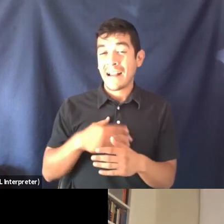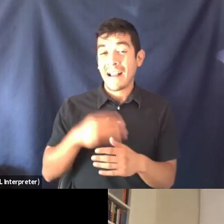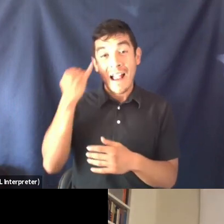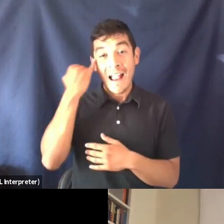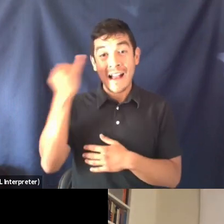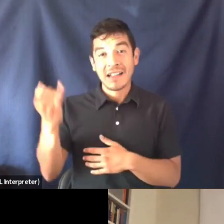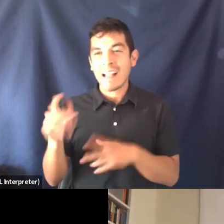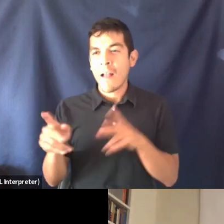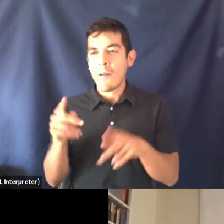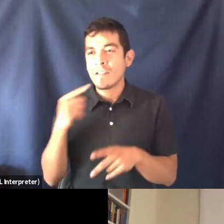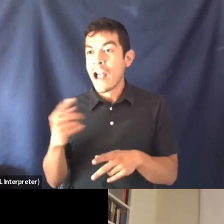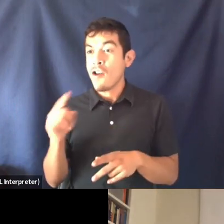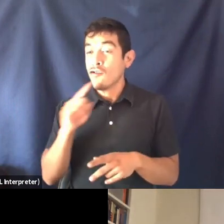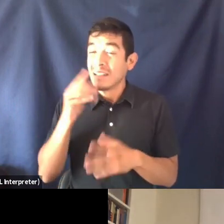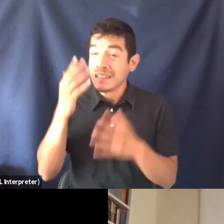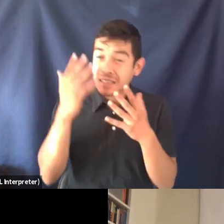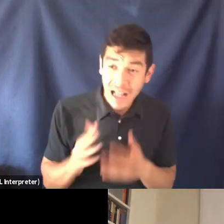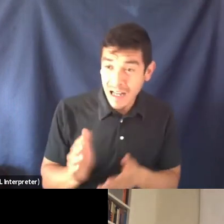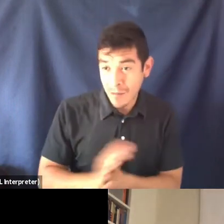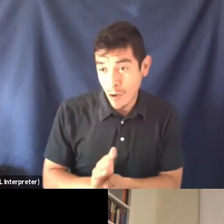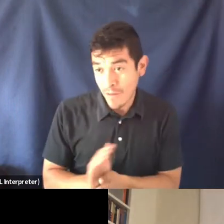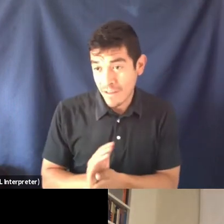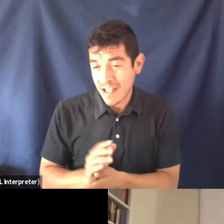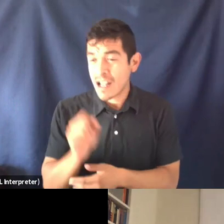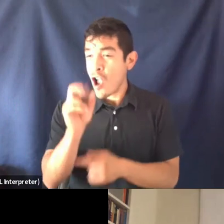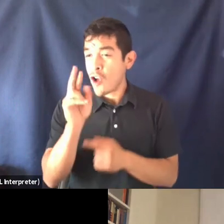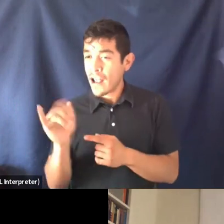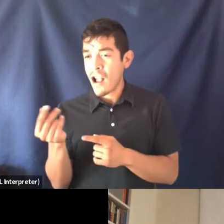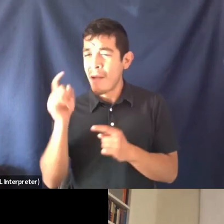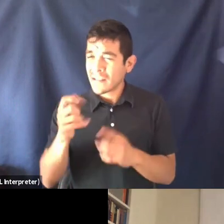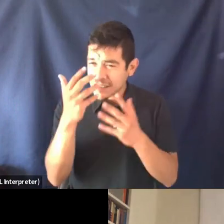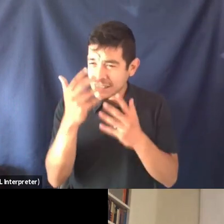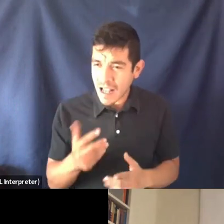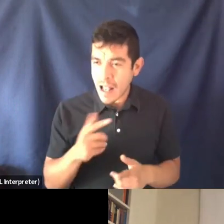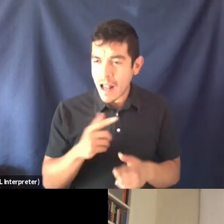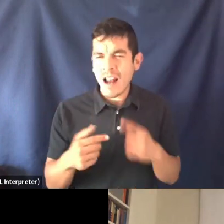Like that's such a pity, but from making this film I realized we've conceived of our relationships